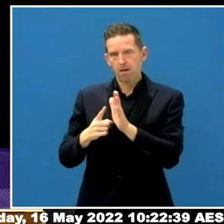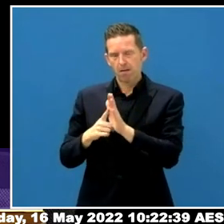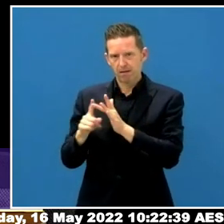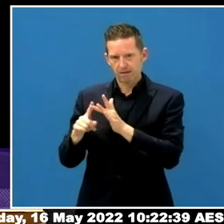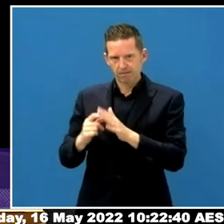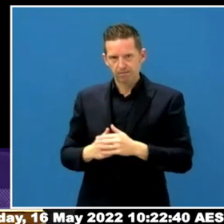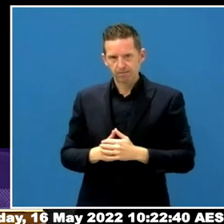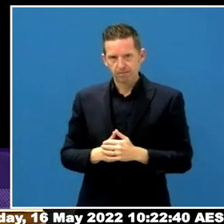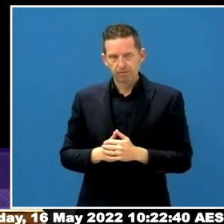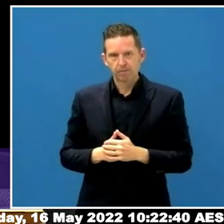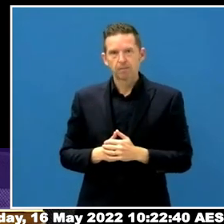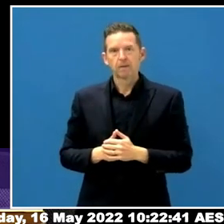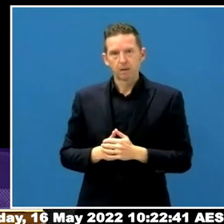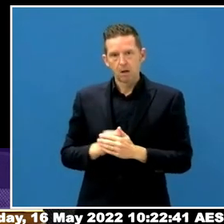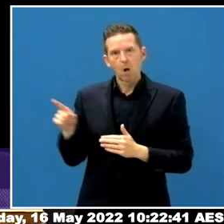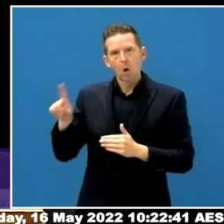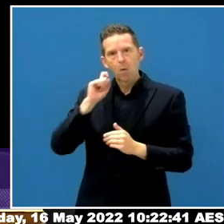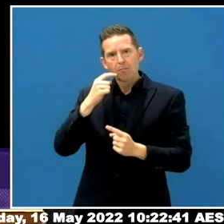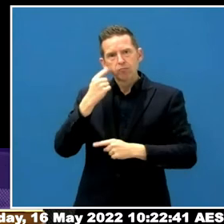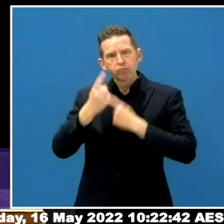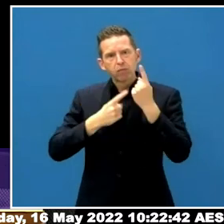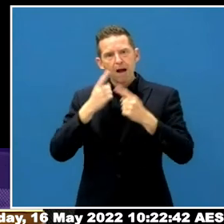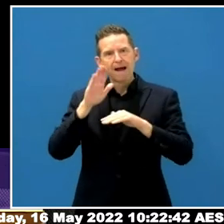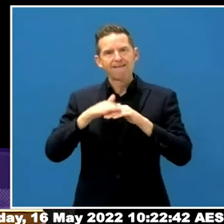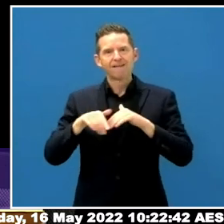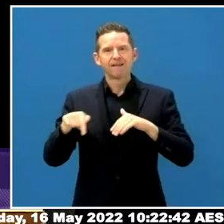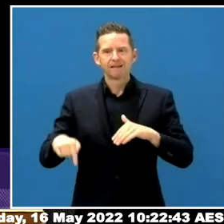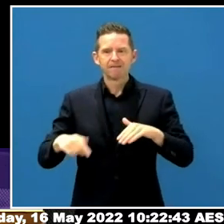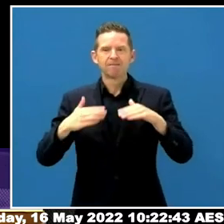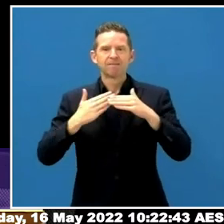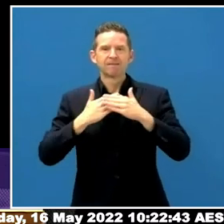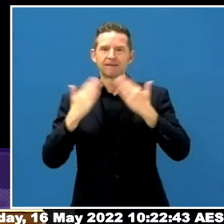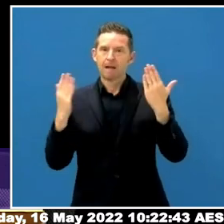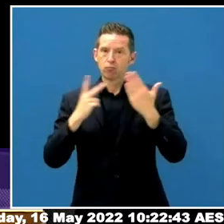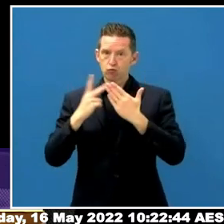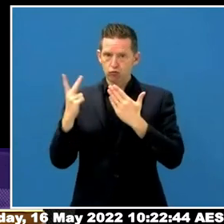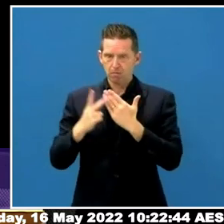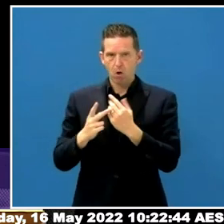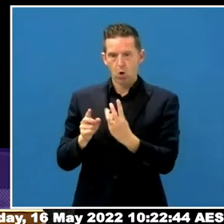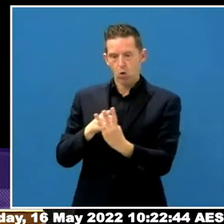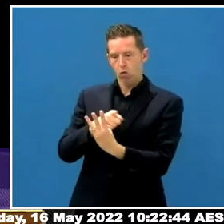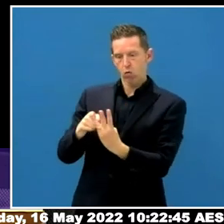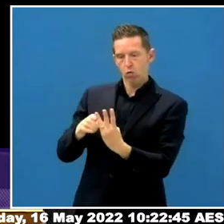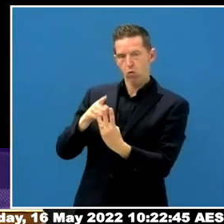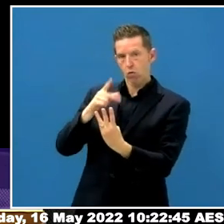program and the experiences of three young men with disability who participated in that